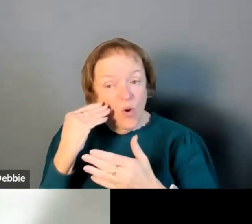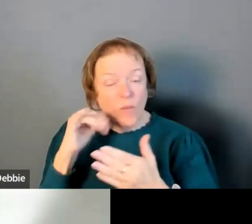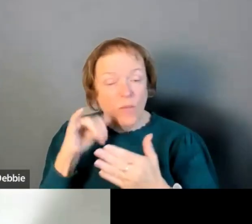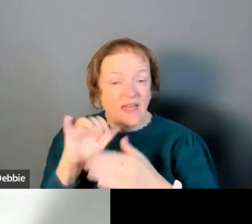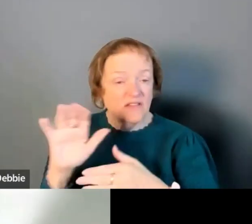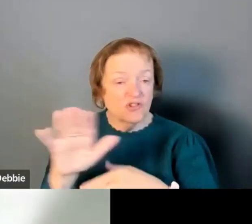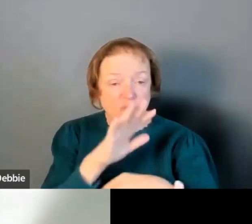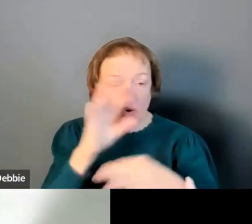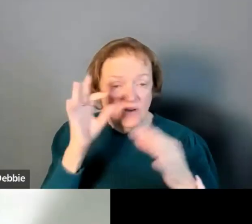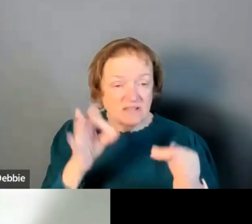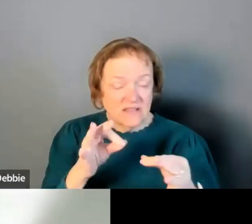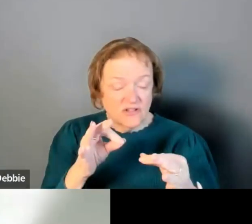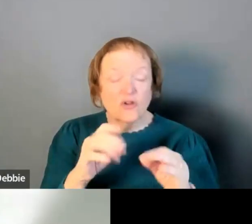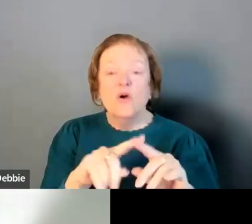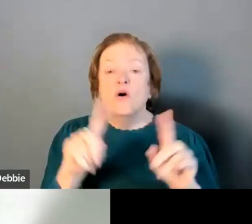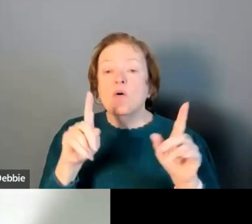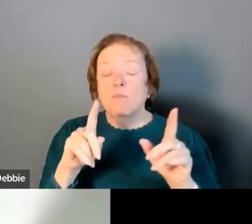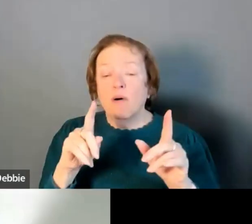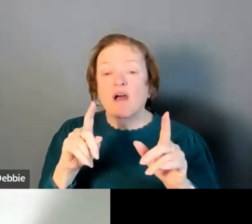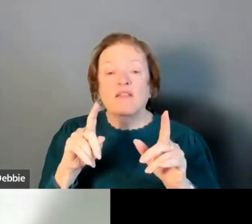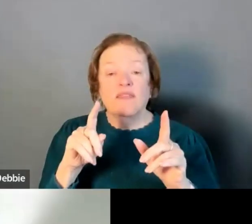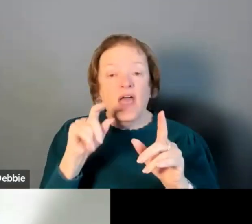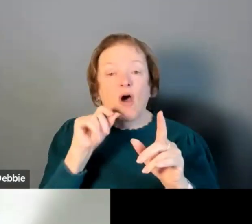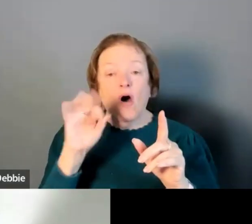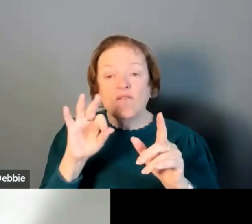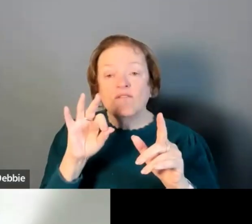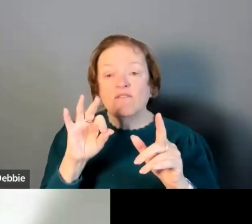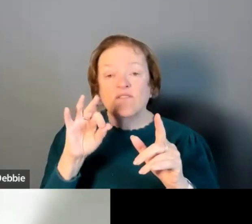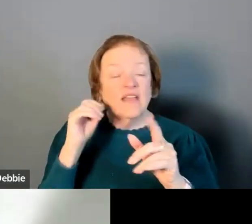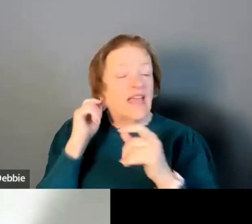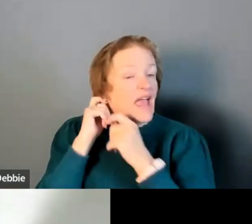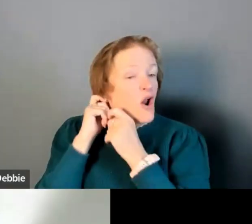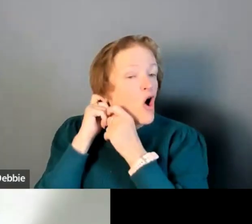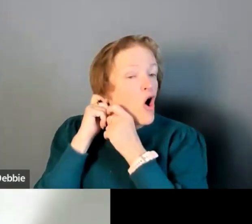You can that they can take it off. It slides on and off. It's so easy to use.